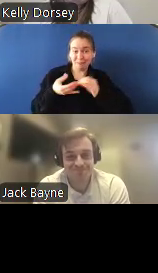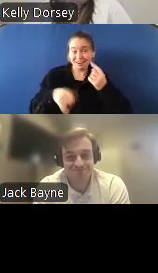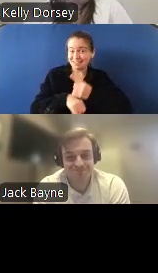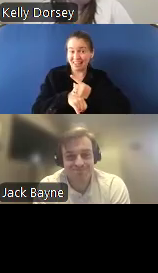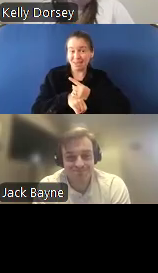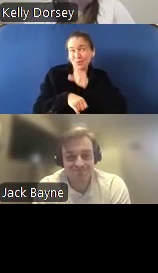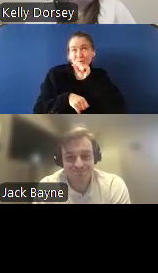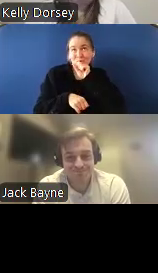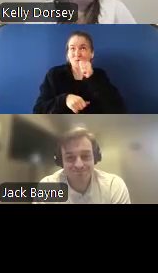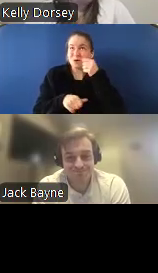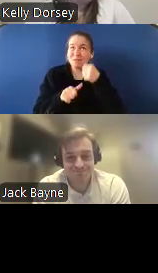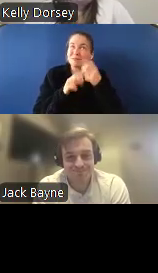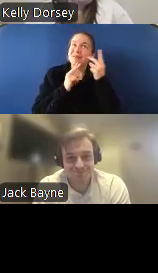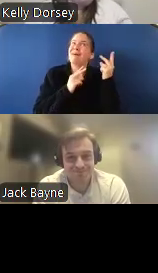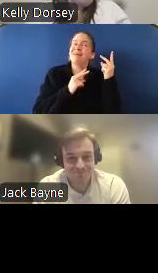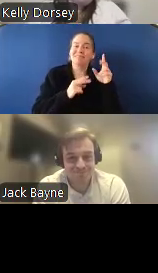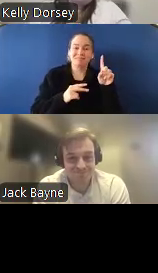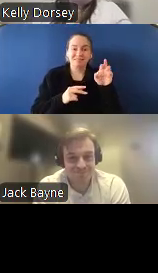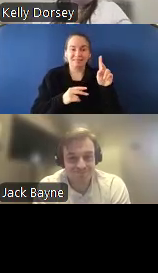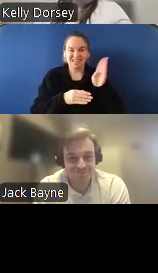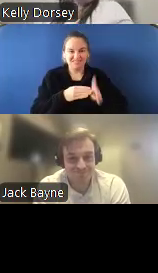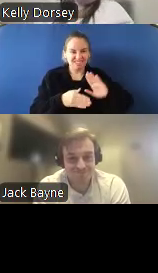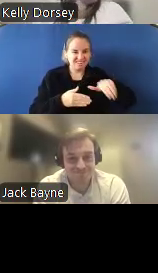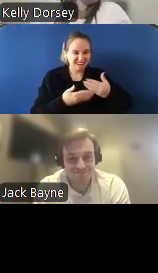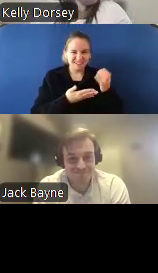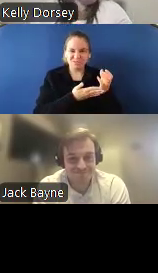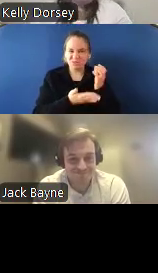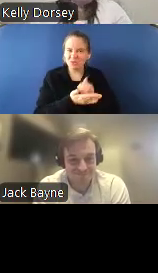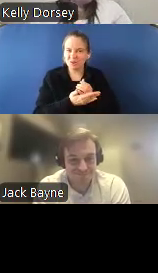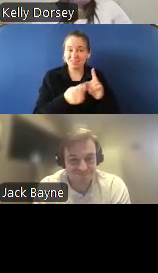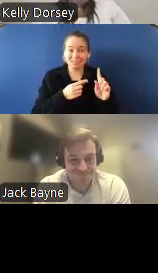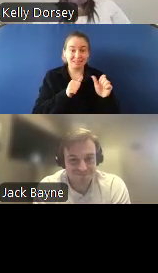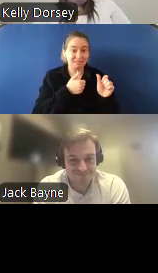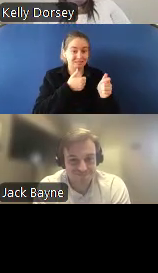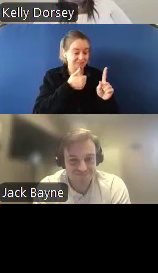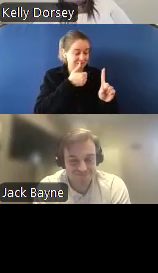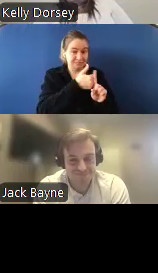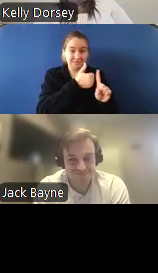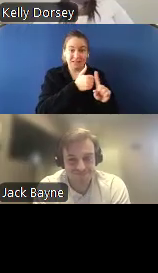Derek has completed all his courses and is continuing to advance in them,